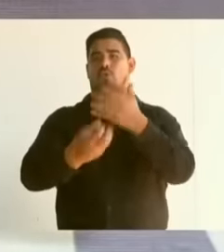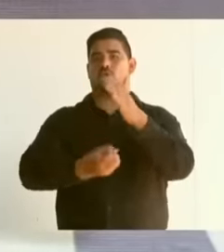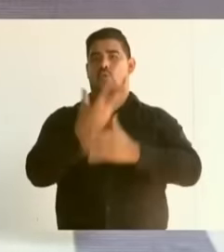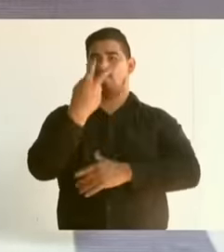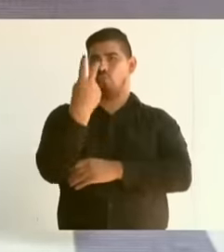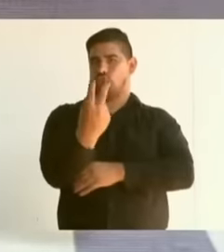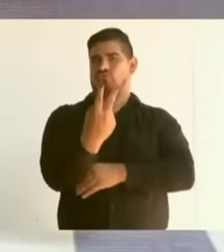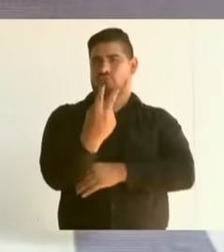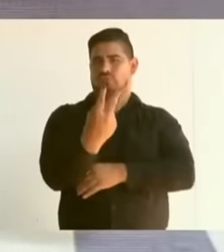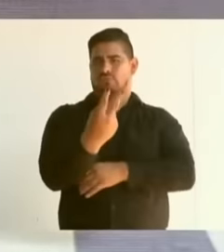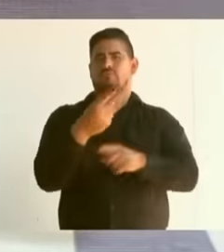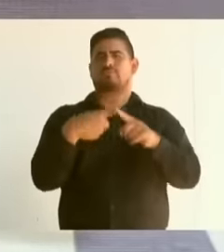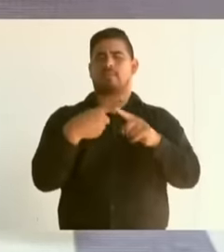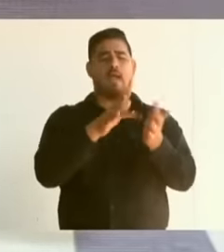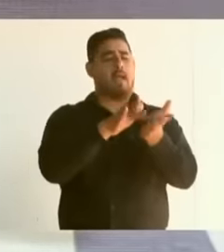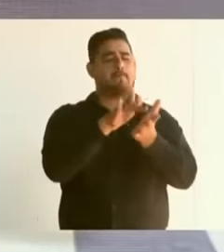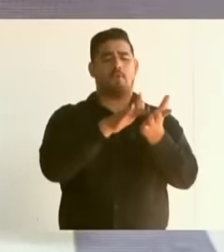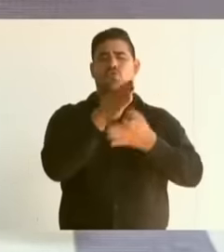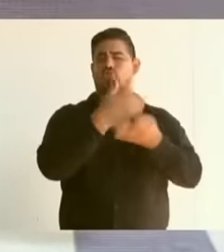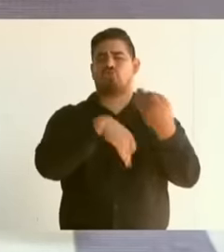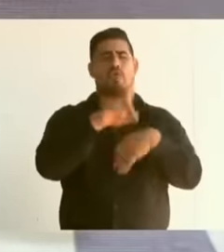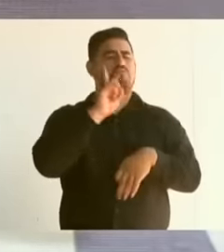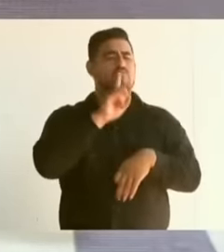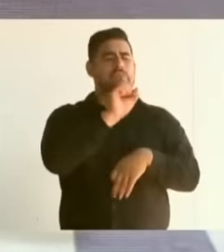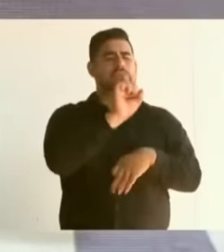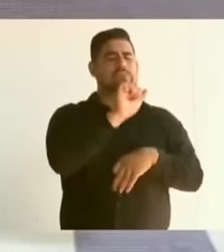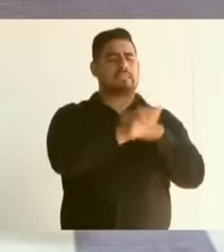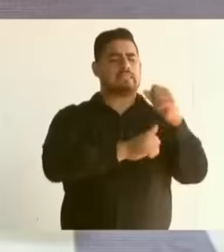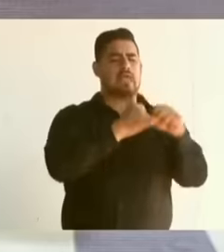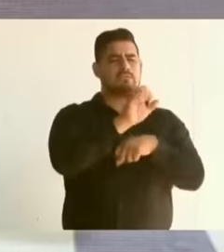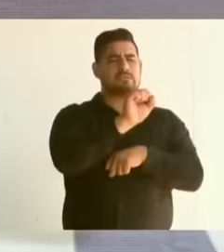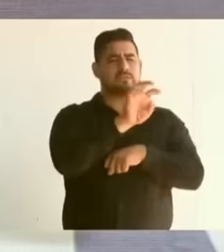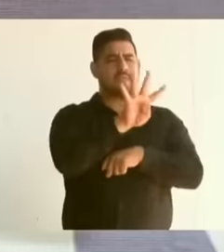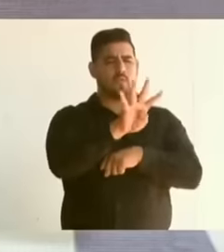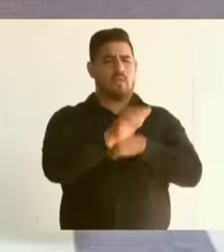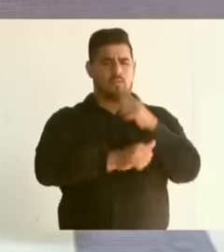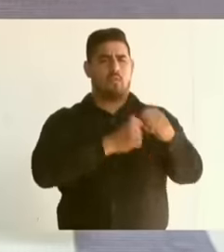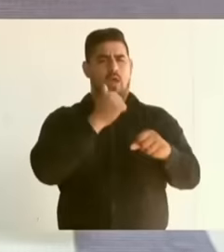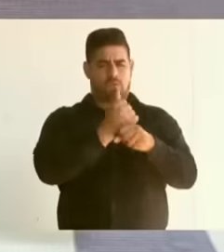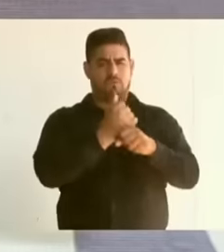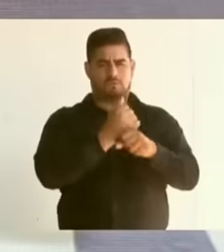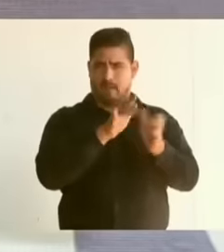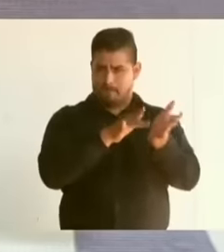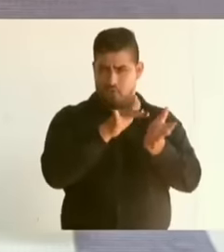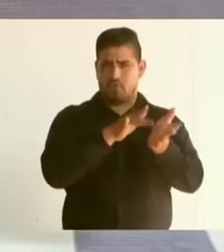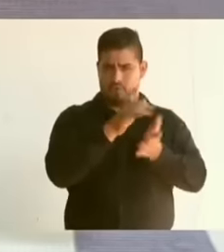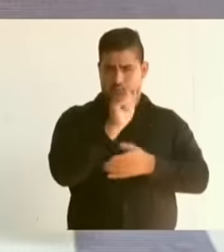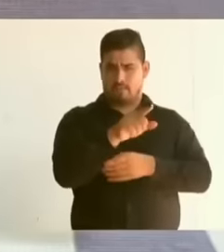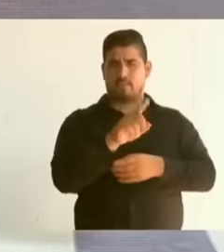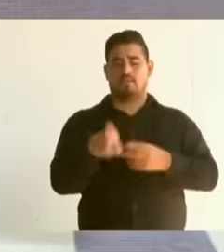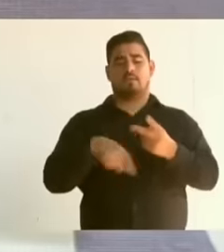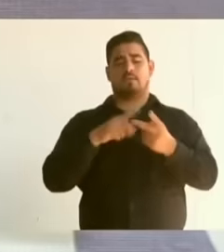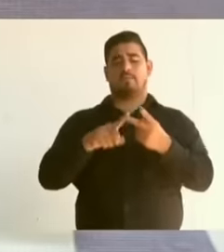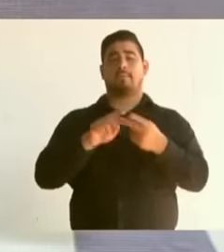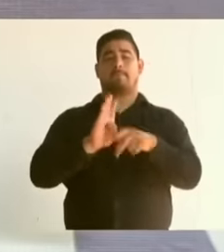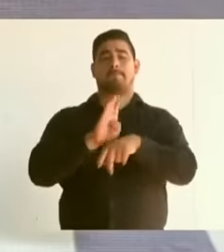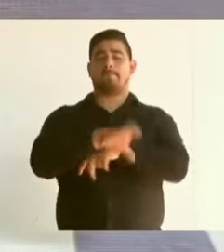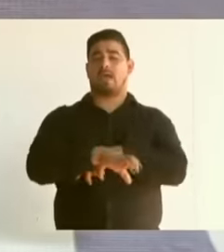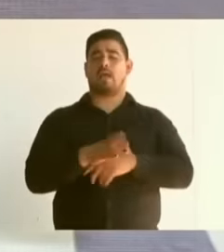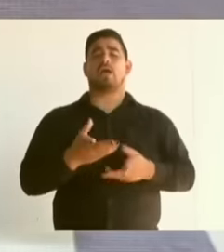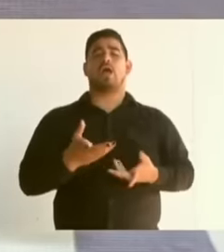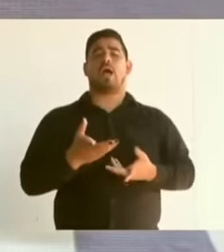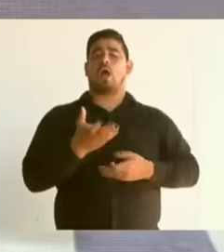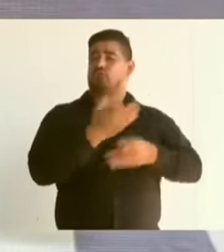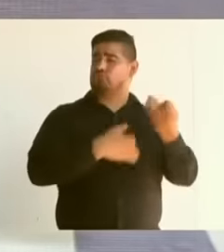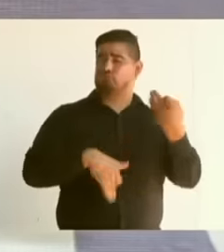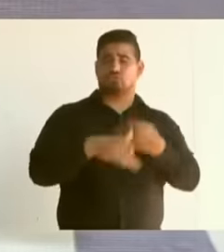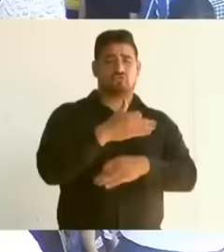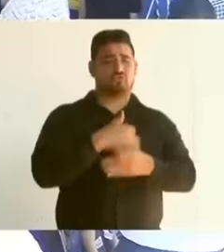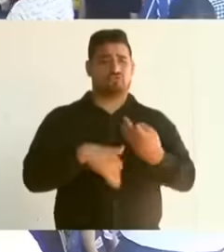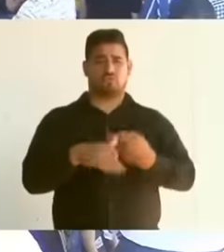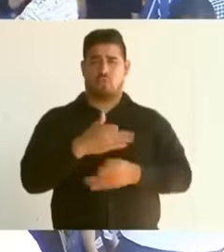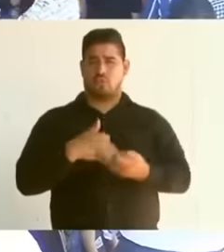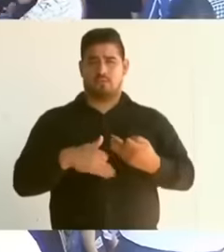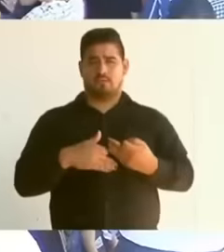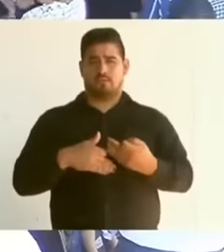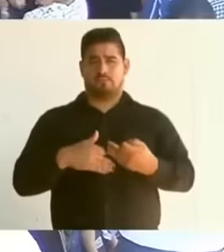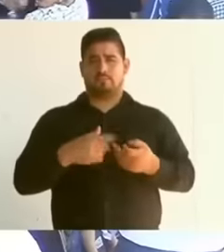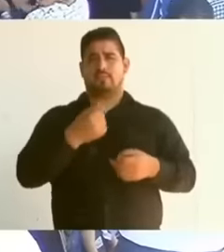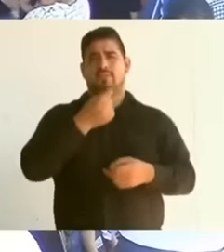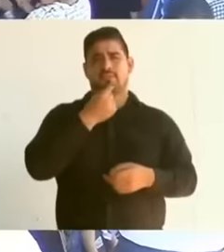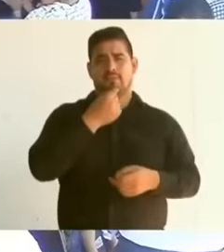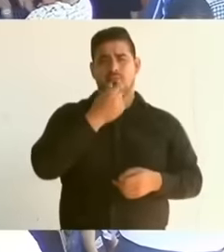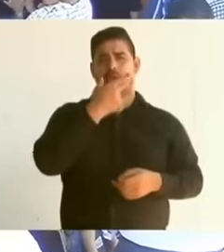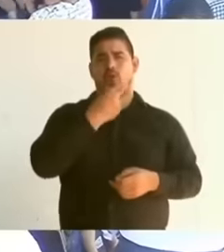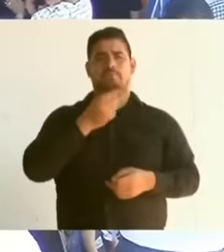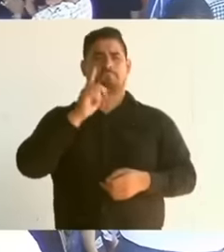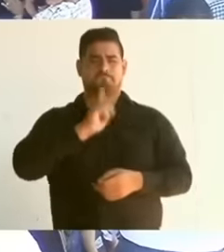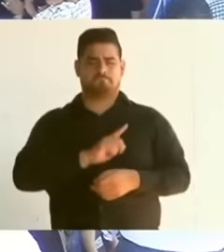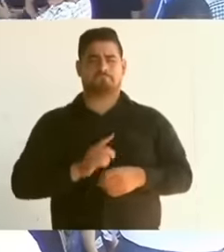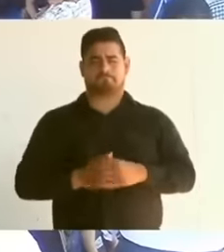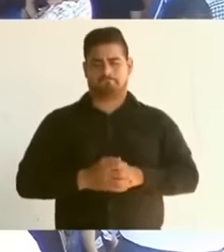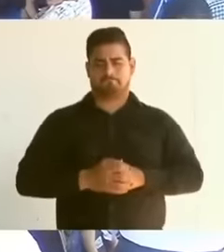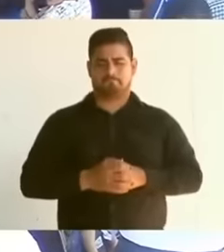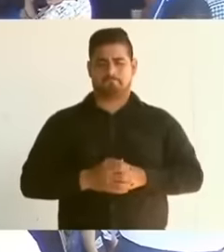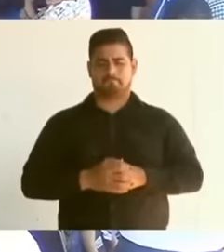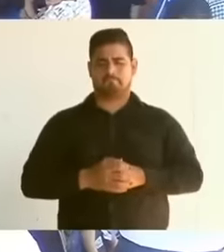the support for all women of years of age and scholarships for all boys and girls